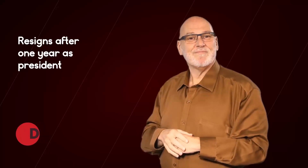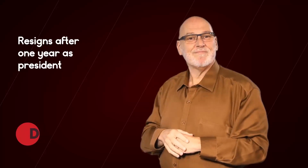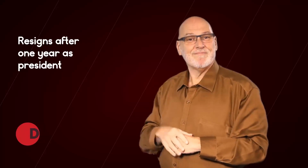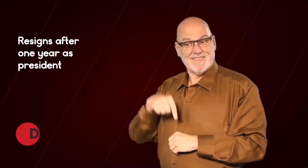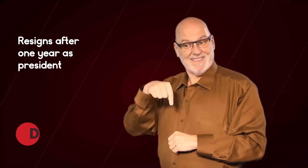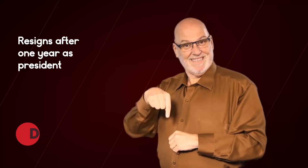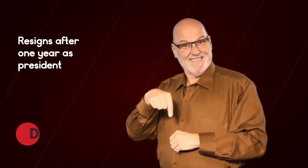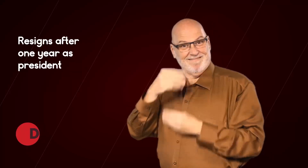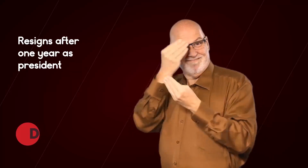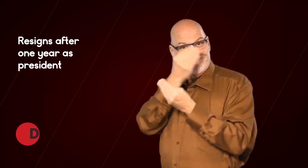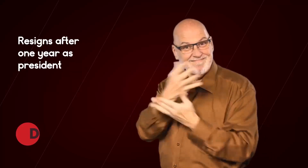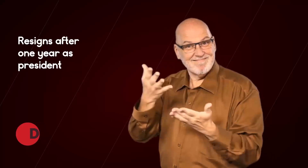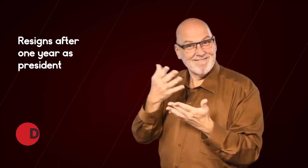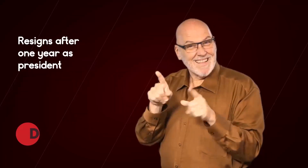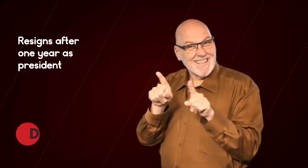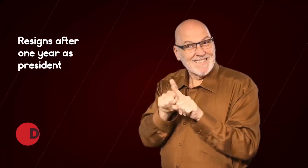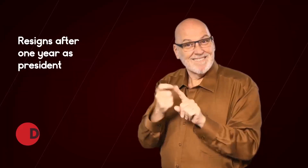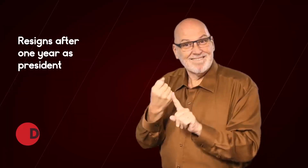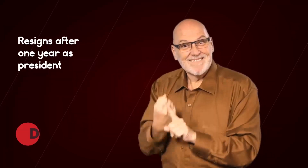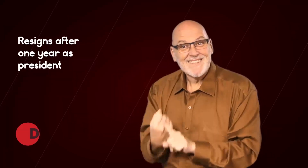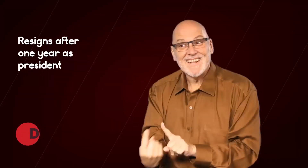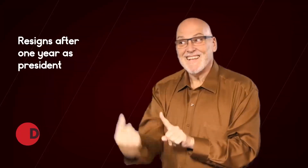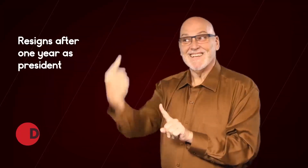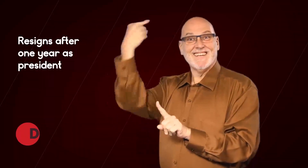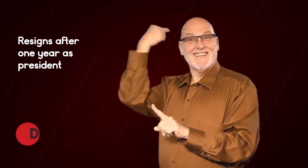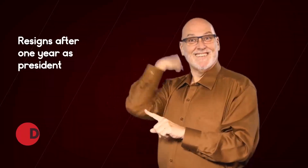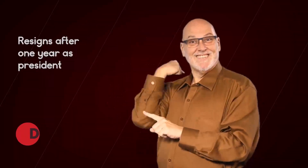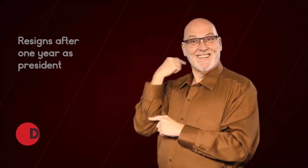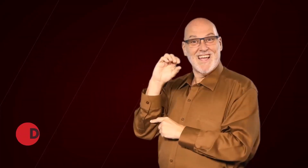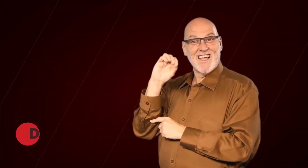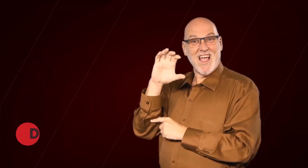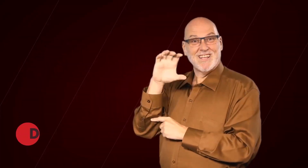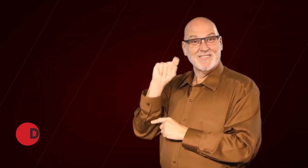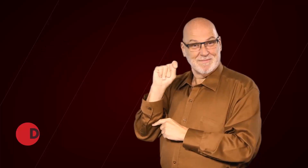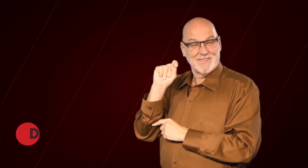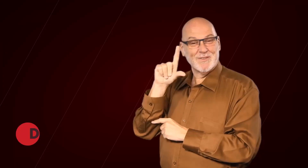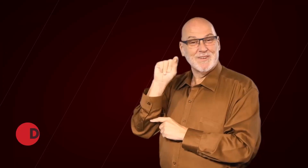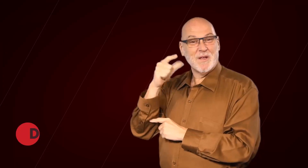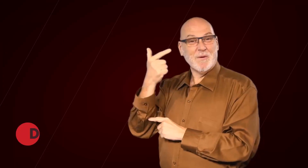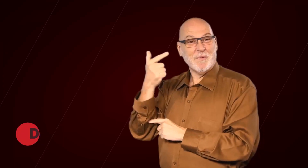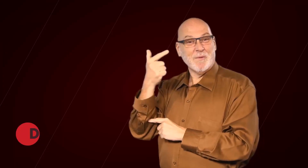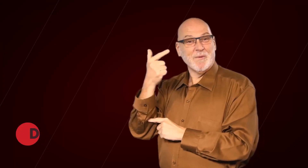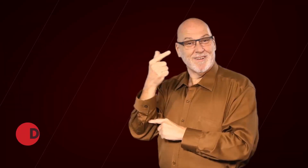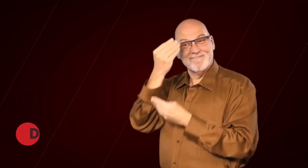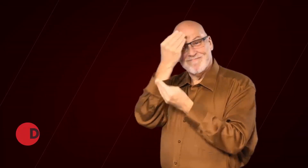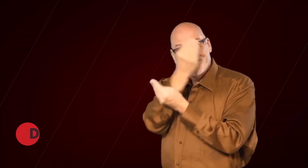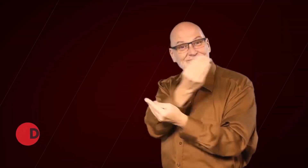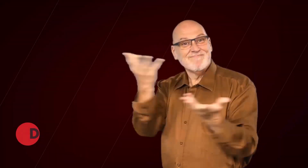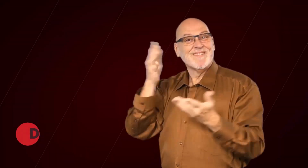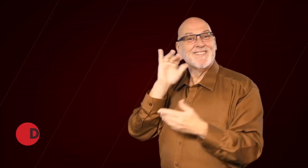This is one year since DeafDots reported October of last year, 2021 that